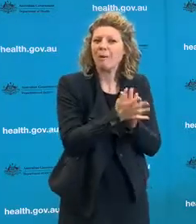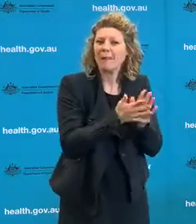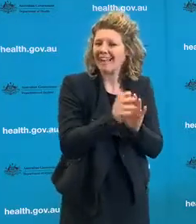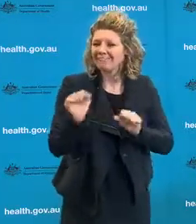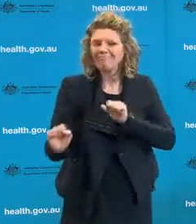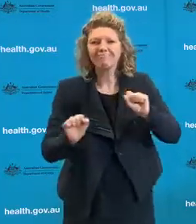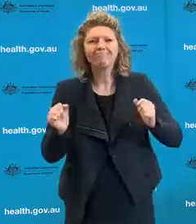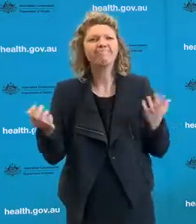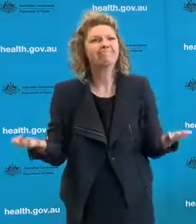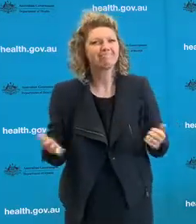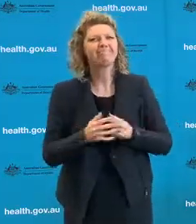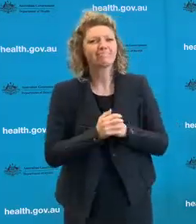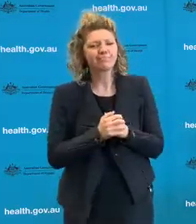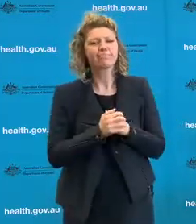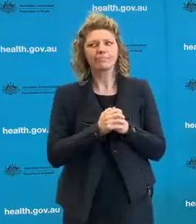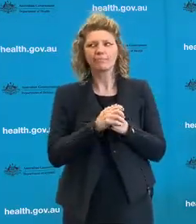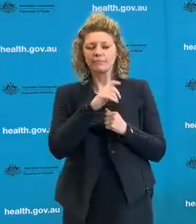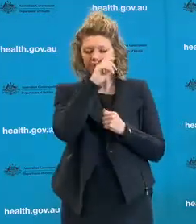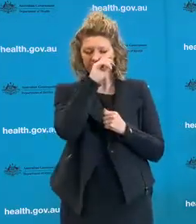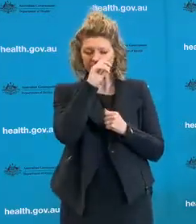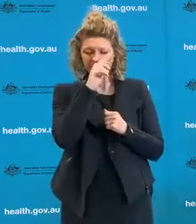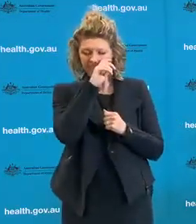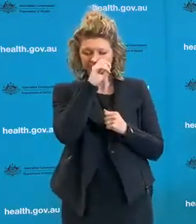And the reasons why you want to define the hotspot